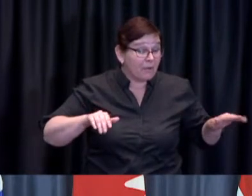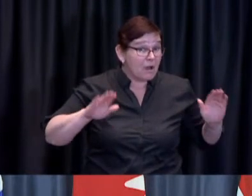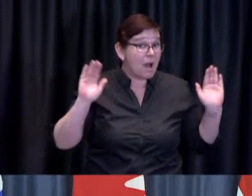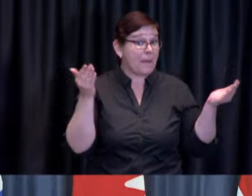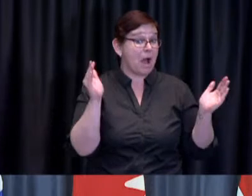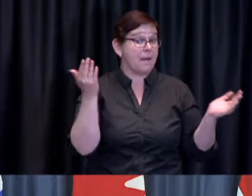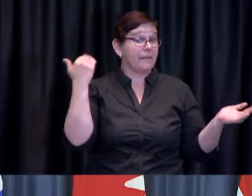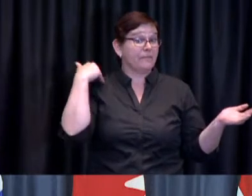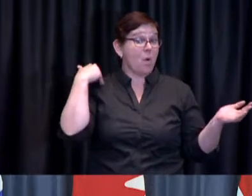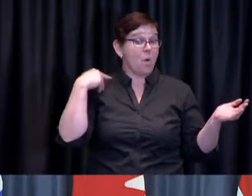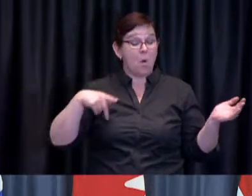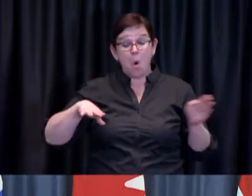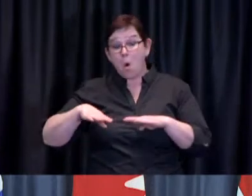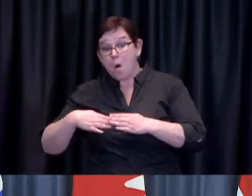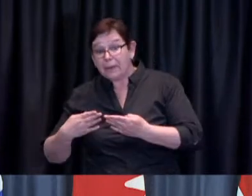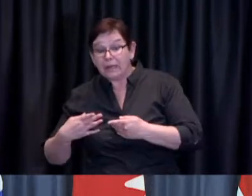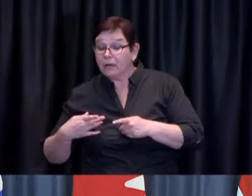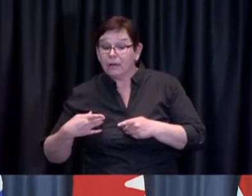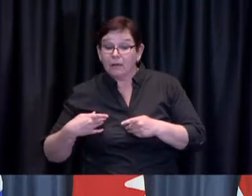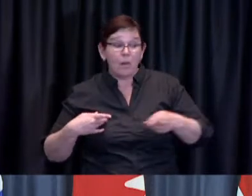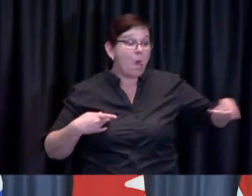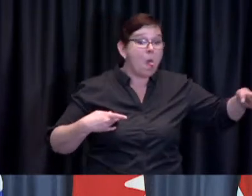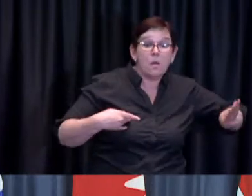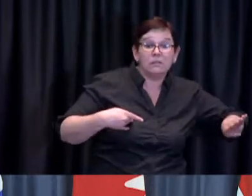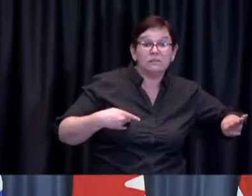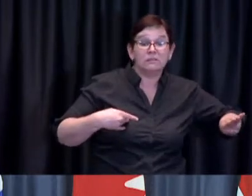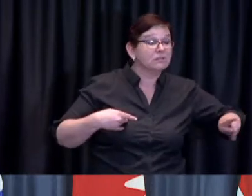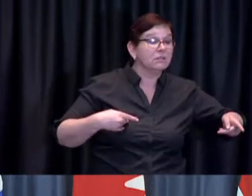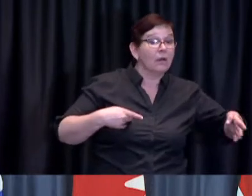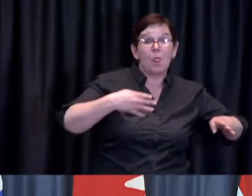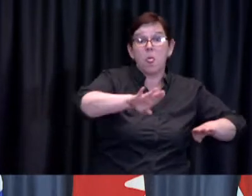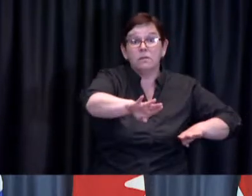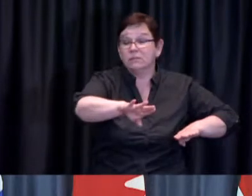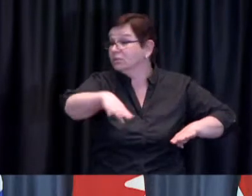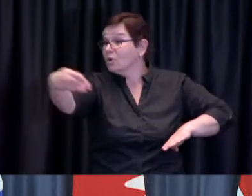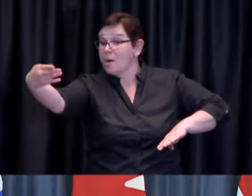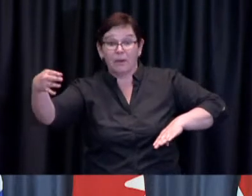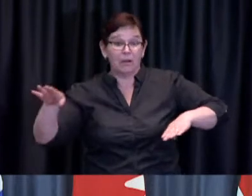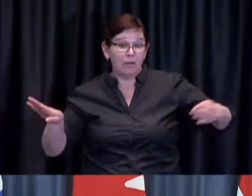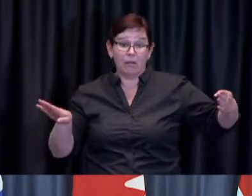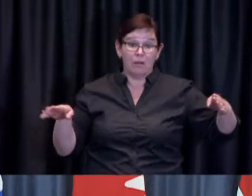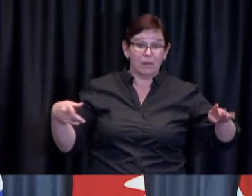quilt of some places being reopened uh with indoor dining and other places being totally locked down